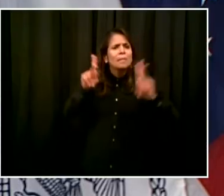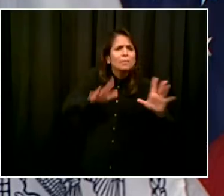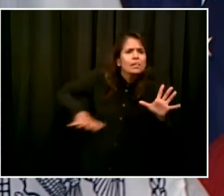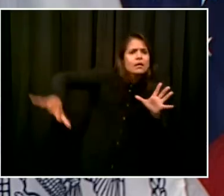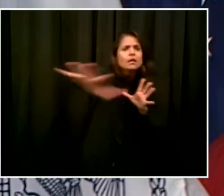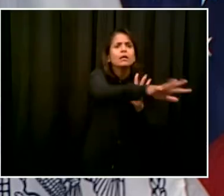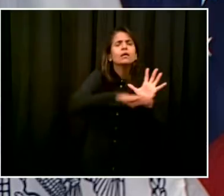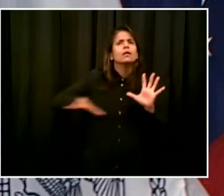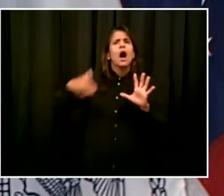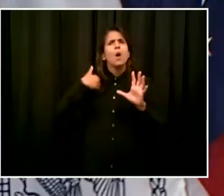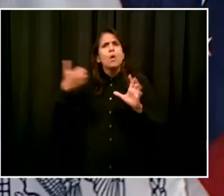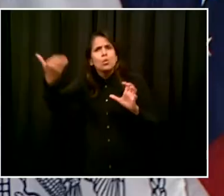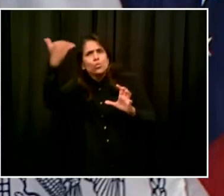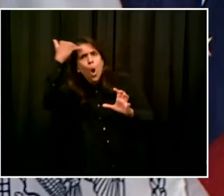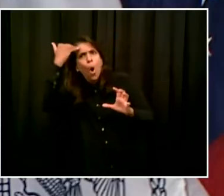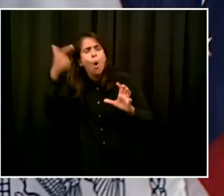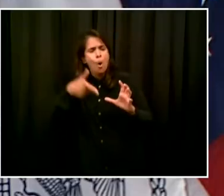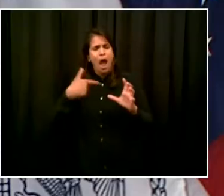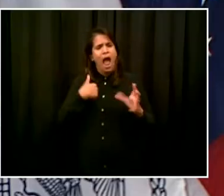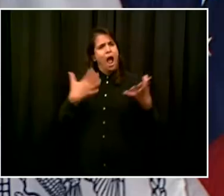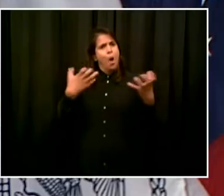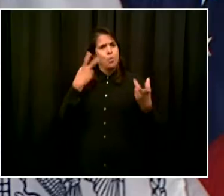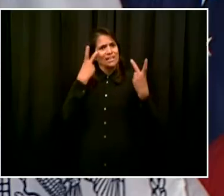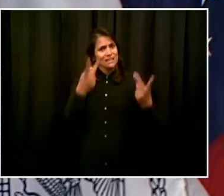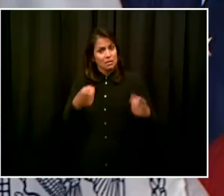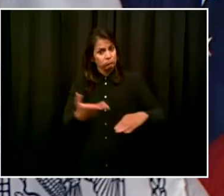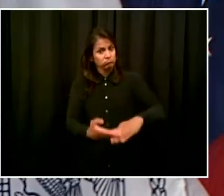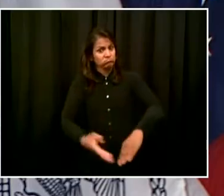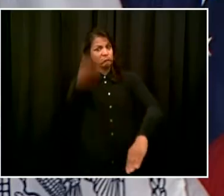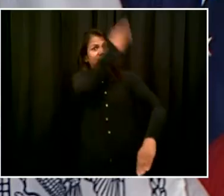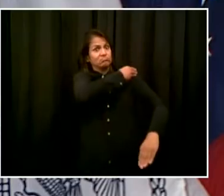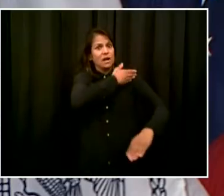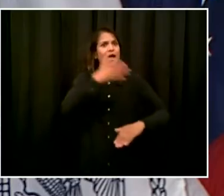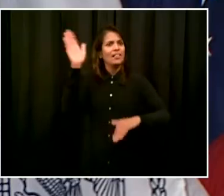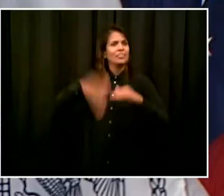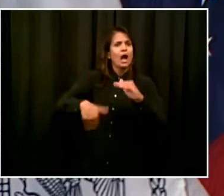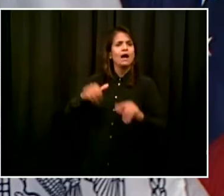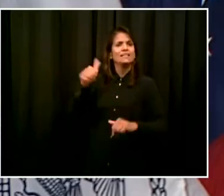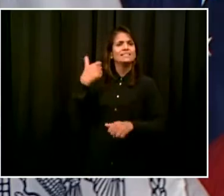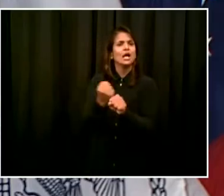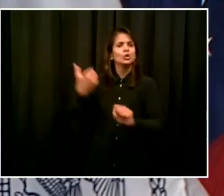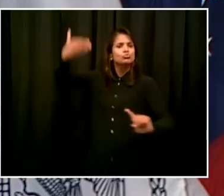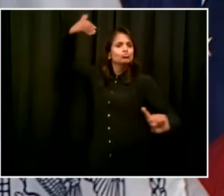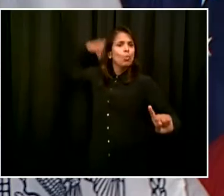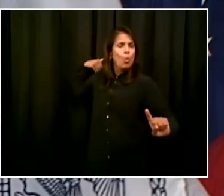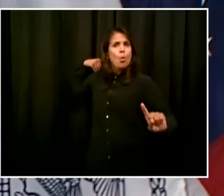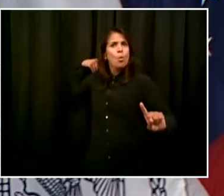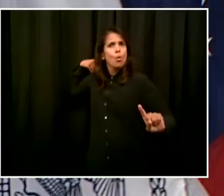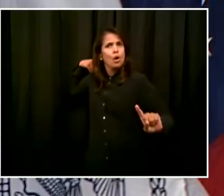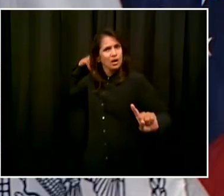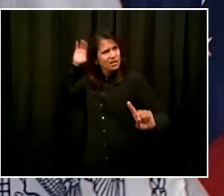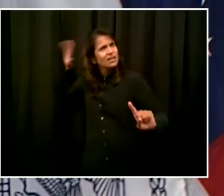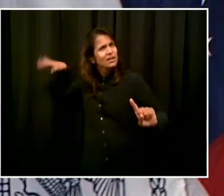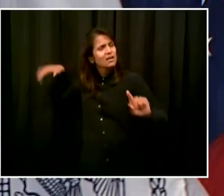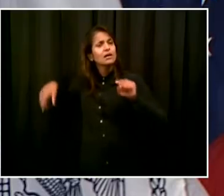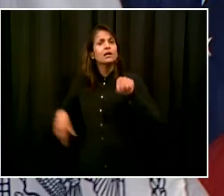COMPARISON IS BETTER THAN AT THE SAME IPONT 10 YEARS AGO. OS, PEOP LEARE GETTING THE